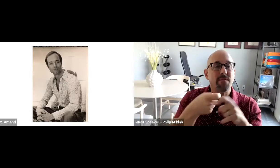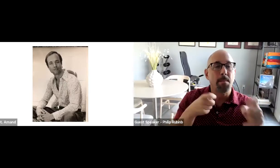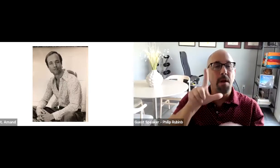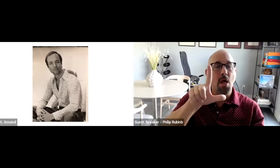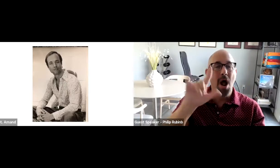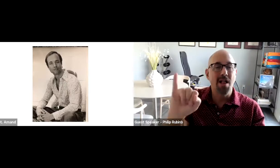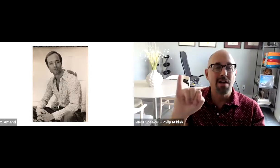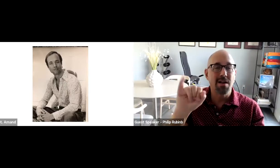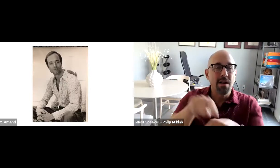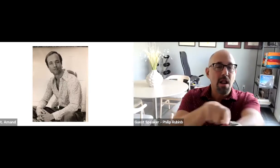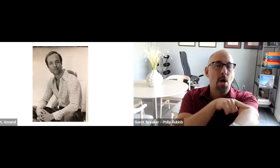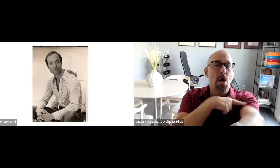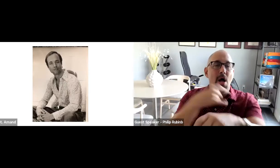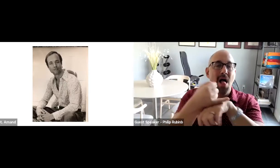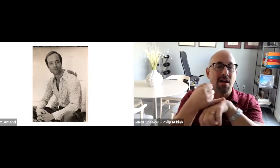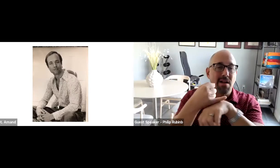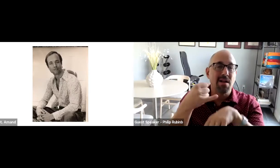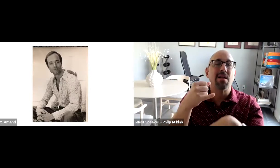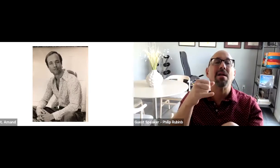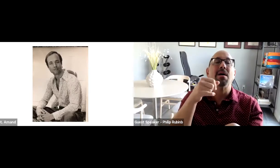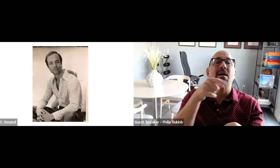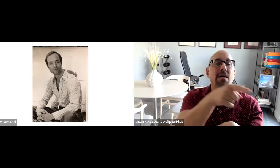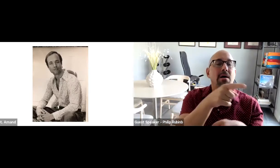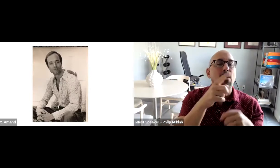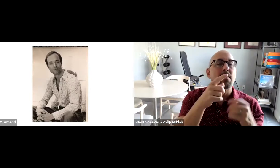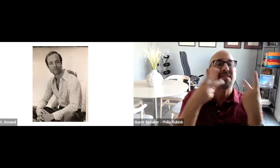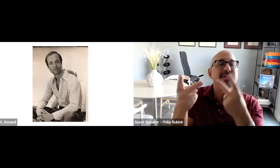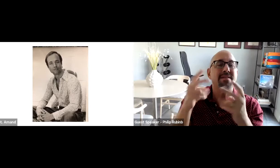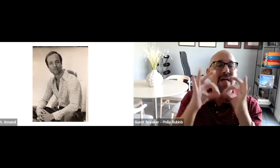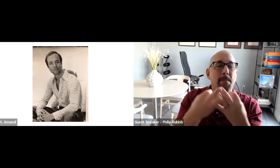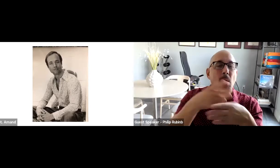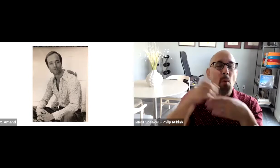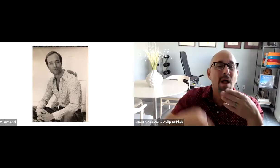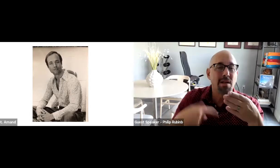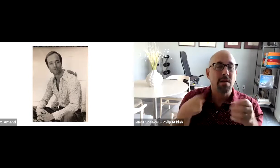which is much closer to New York City, and many students from Long Island at Cornell